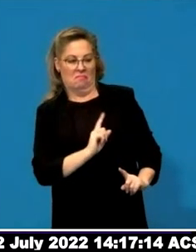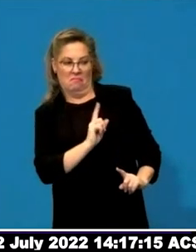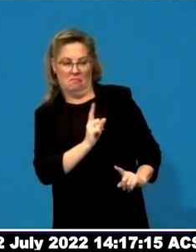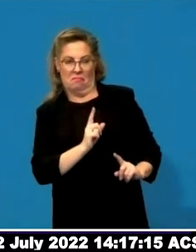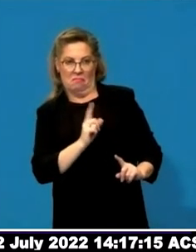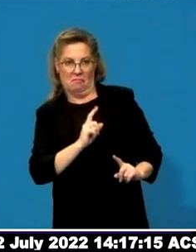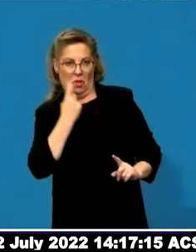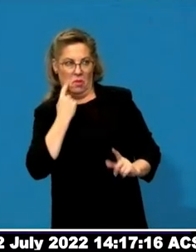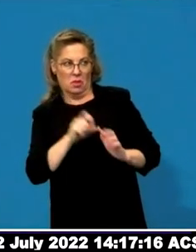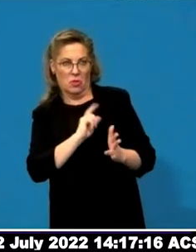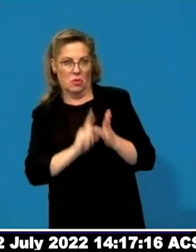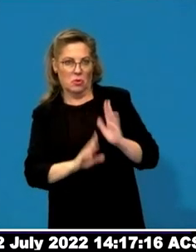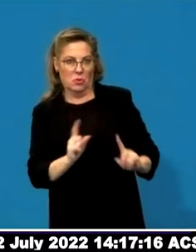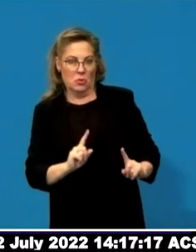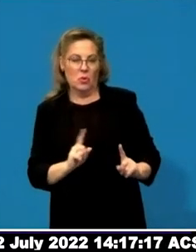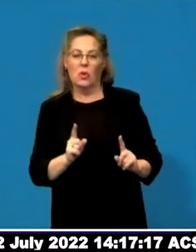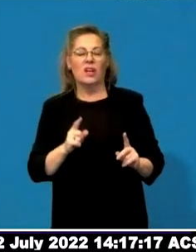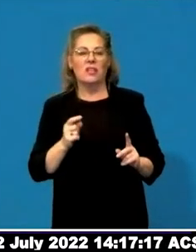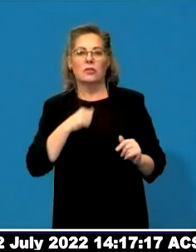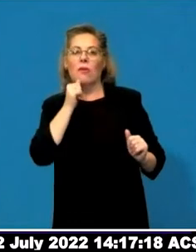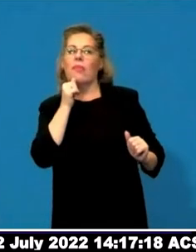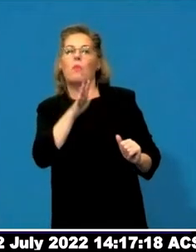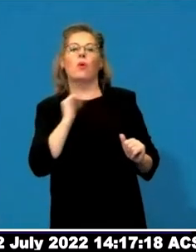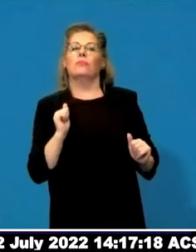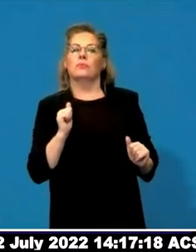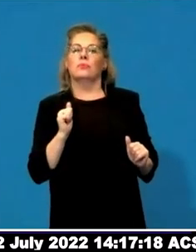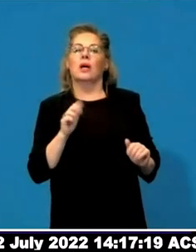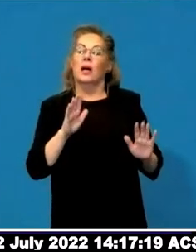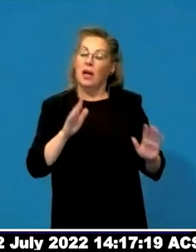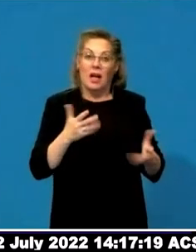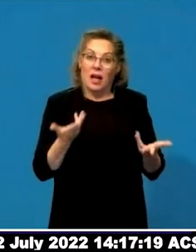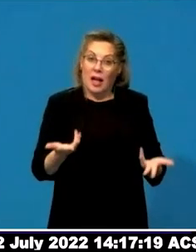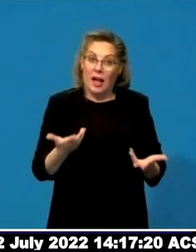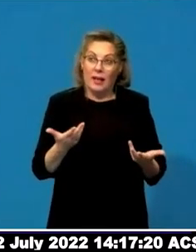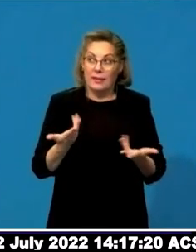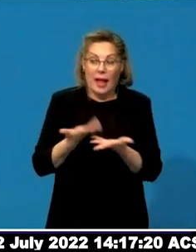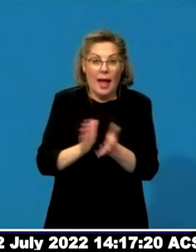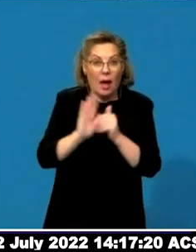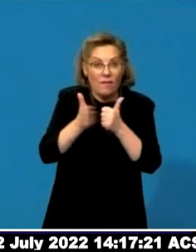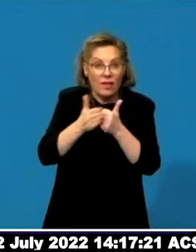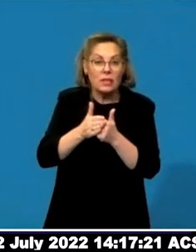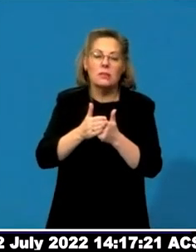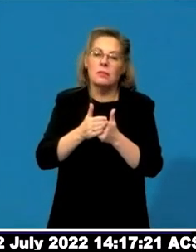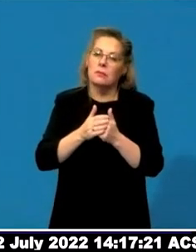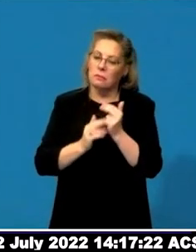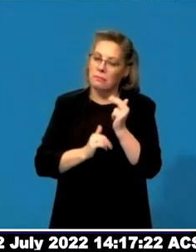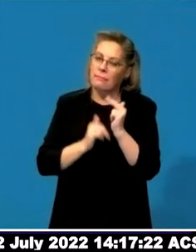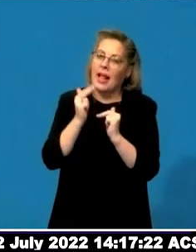and just don't engage. It just - it takes a long time. Building trust takes a long, long time.